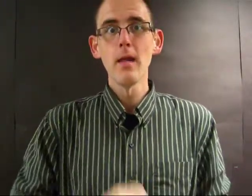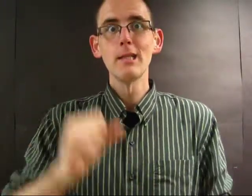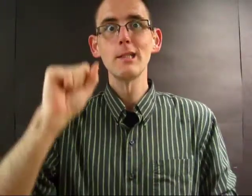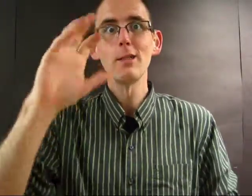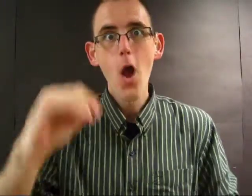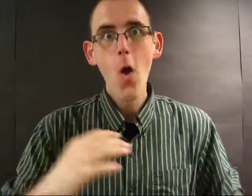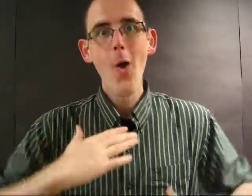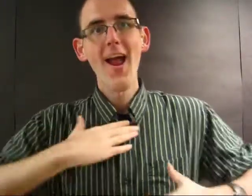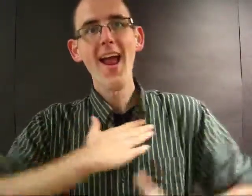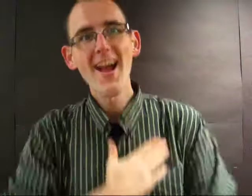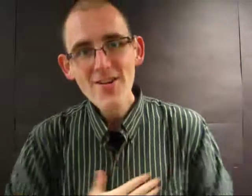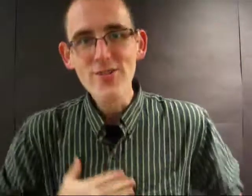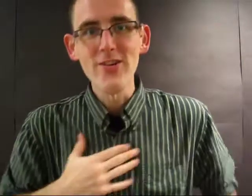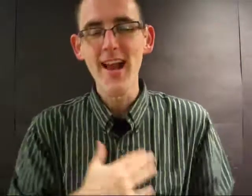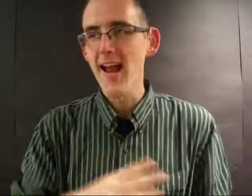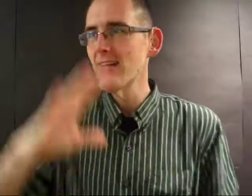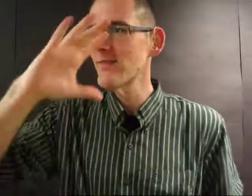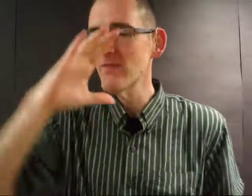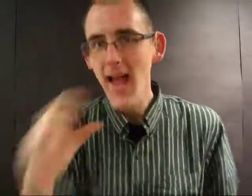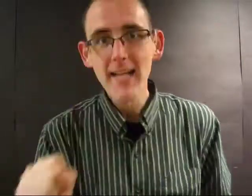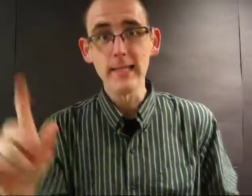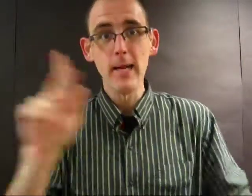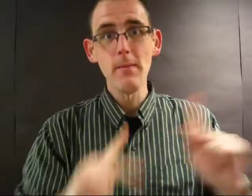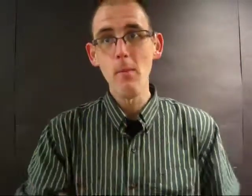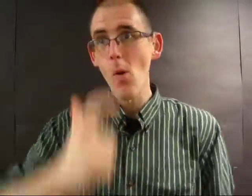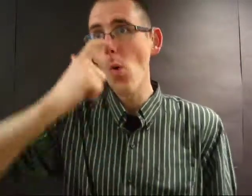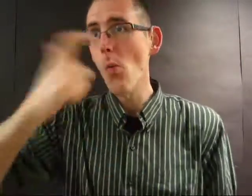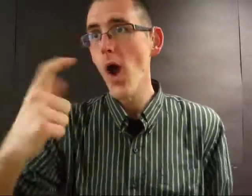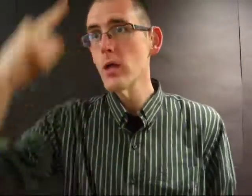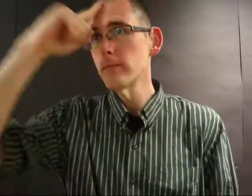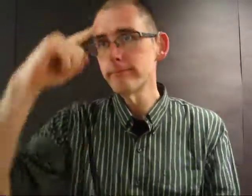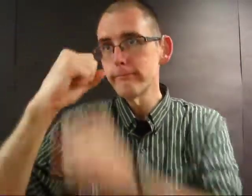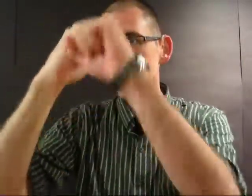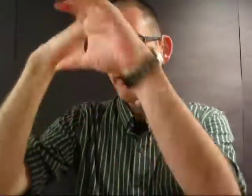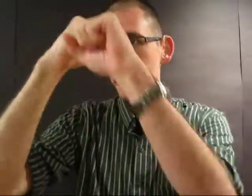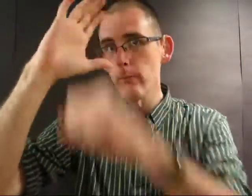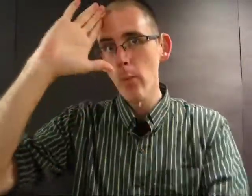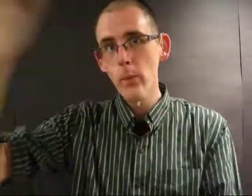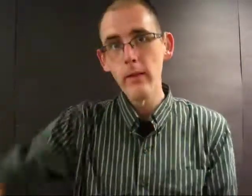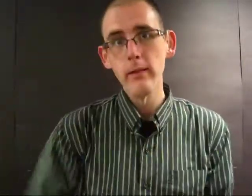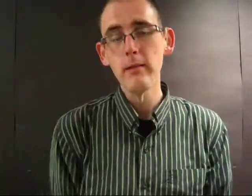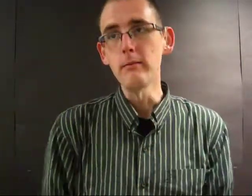The movie's so entertaining, so fascinating, that it literally blows your mind.